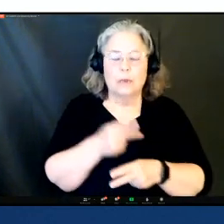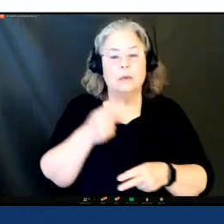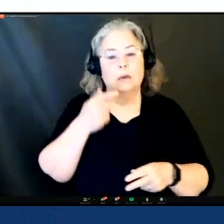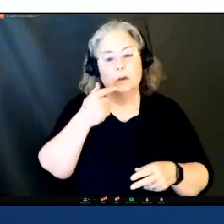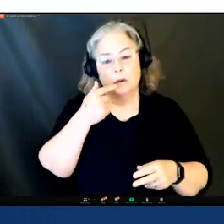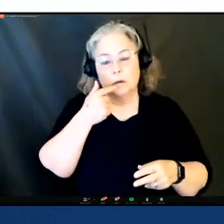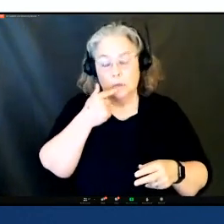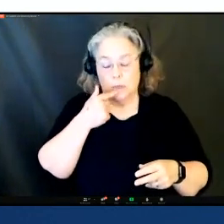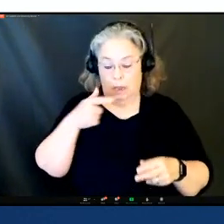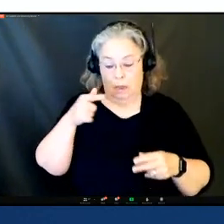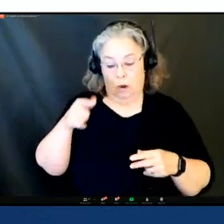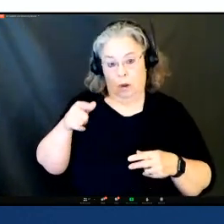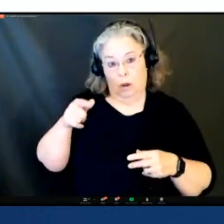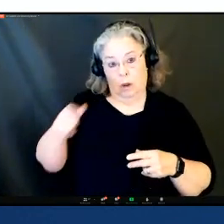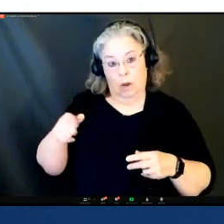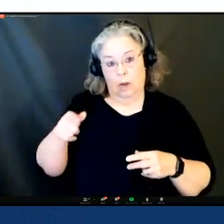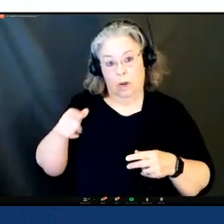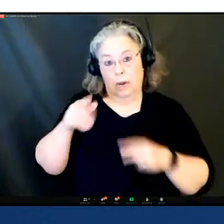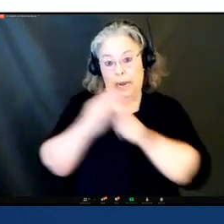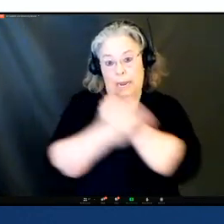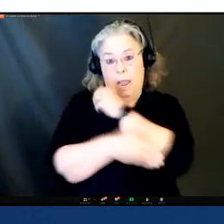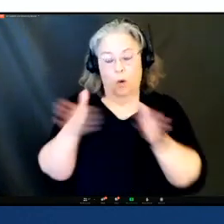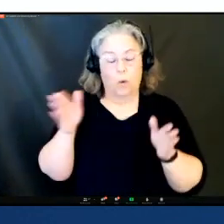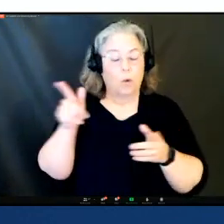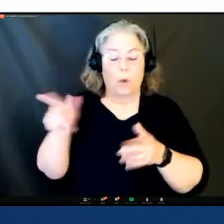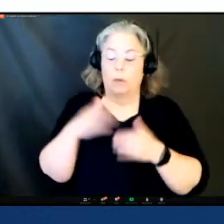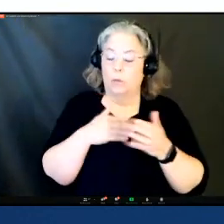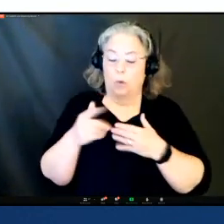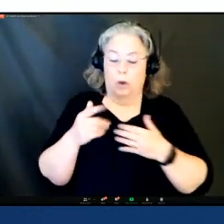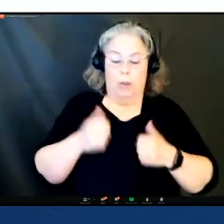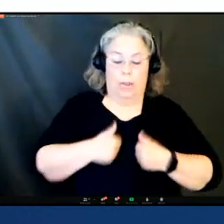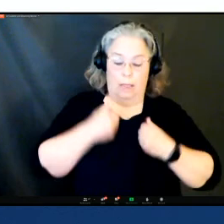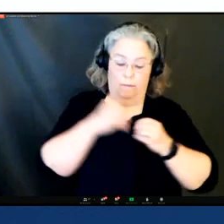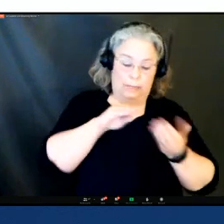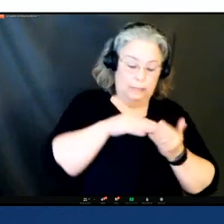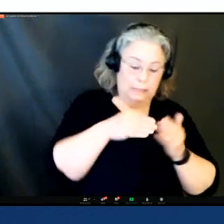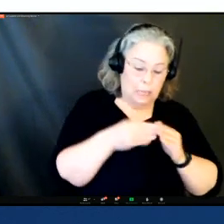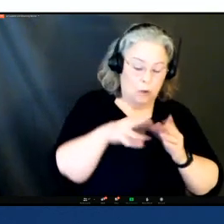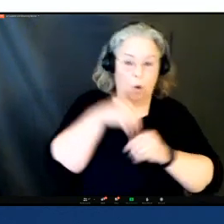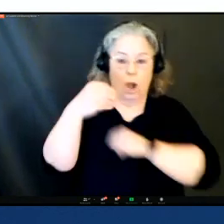whether they live in the unincorporated area or cities. These include things like corrections,